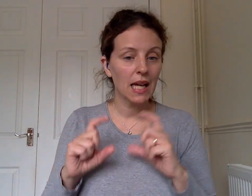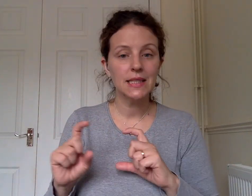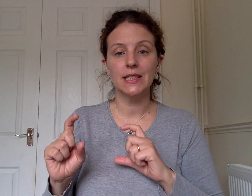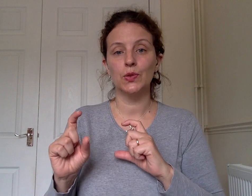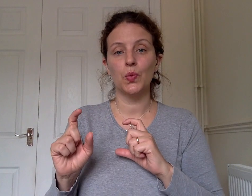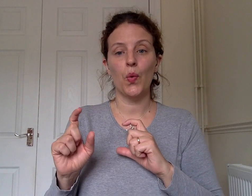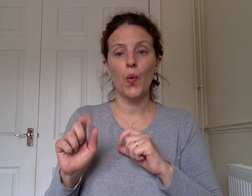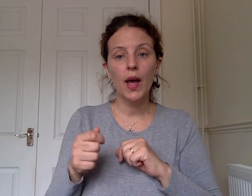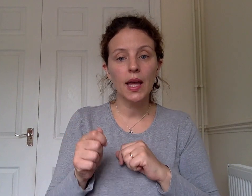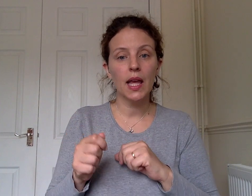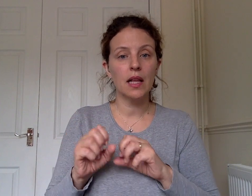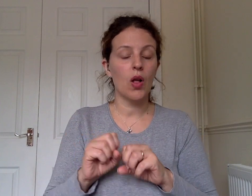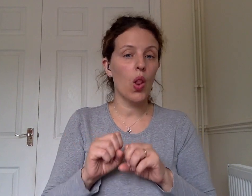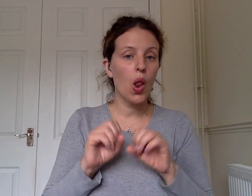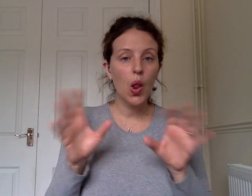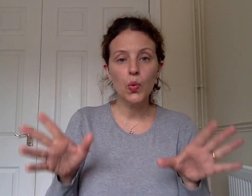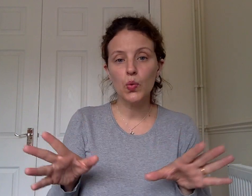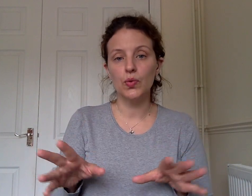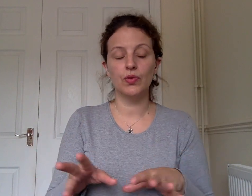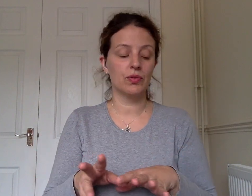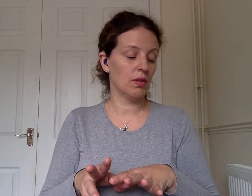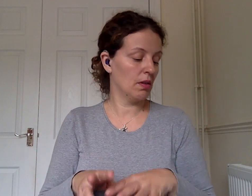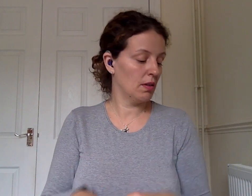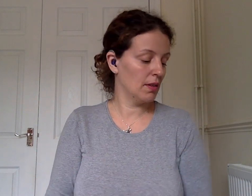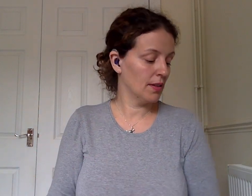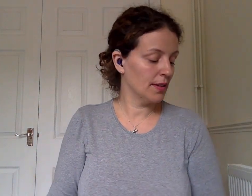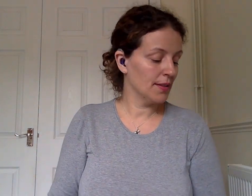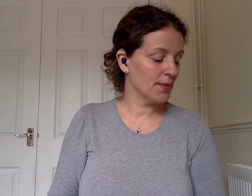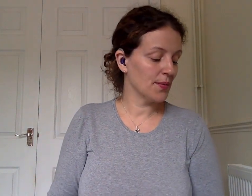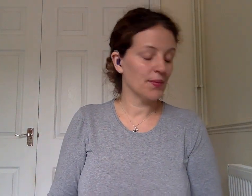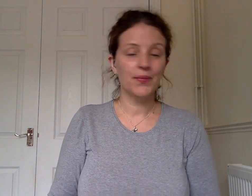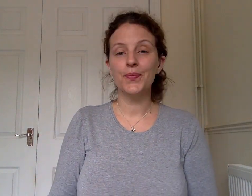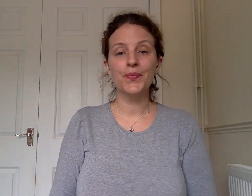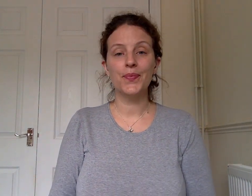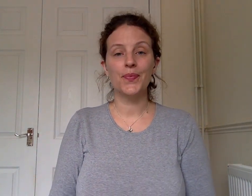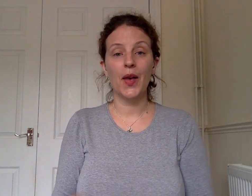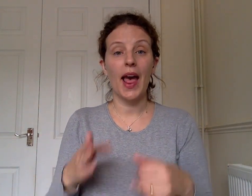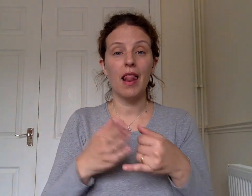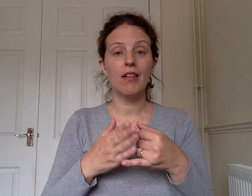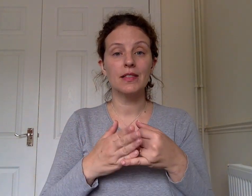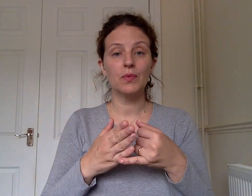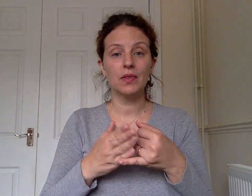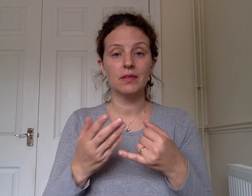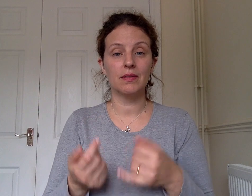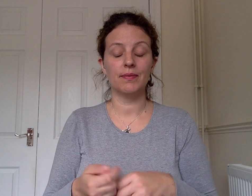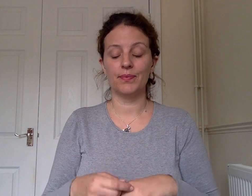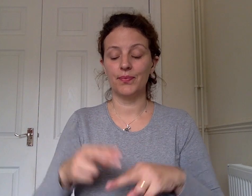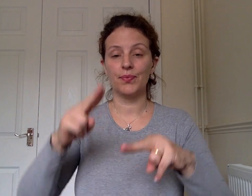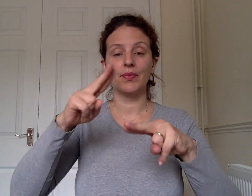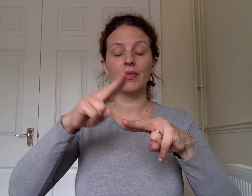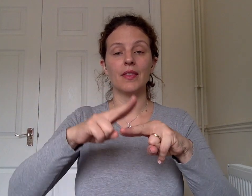Continue keys lost. Last one.